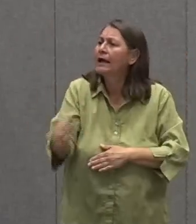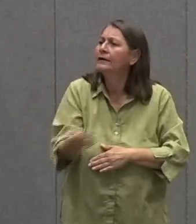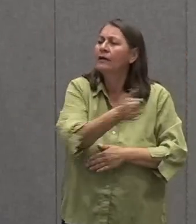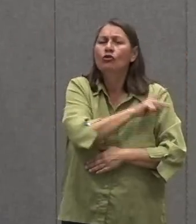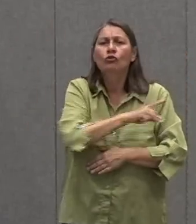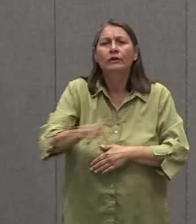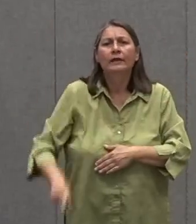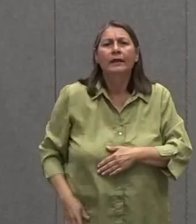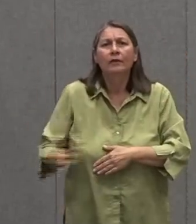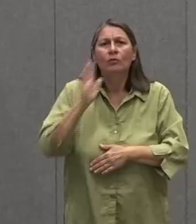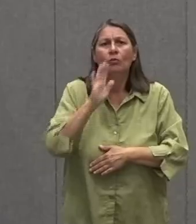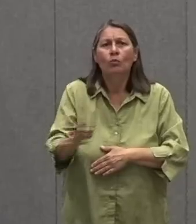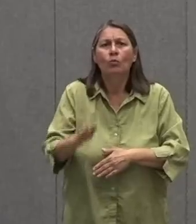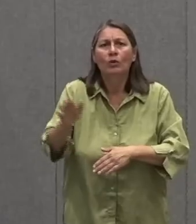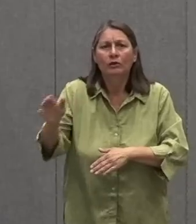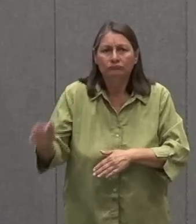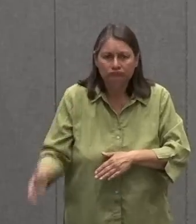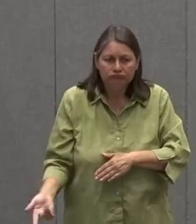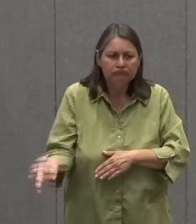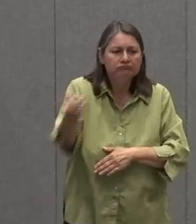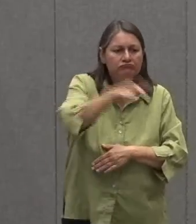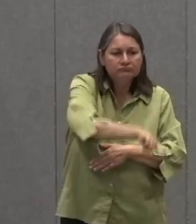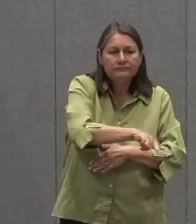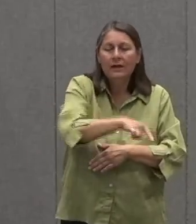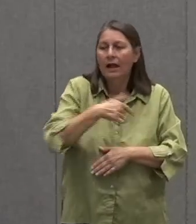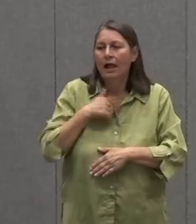"I will choose him now from among you.